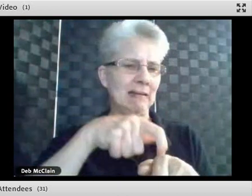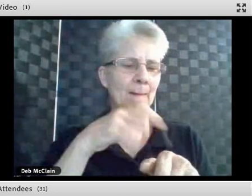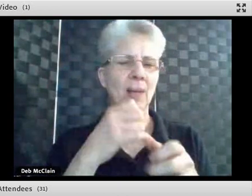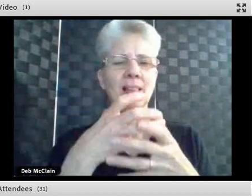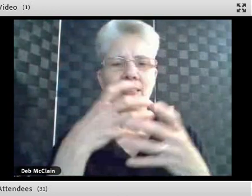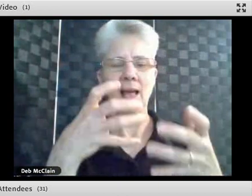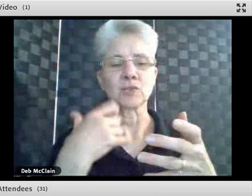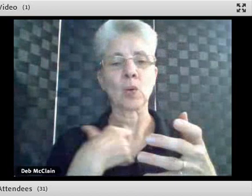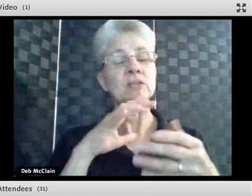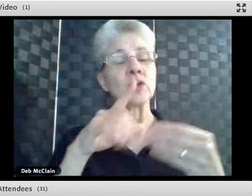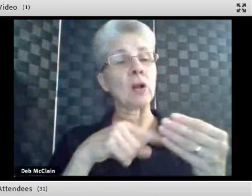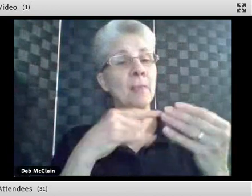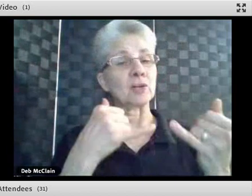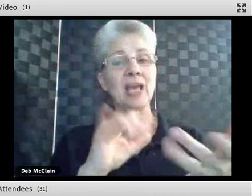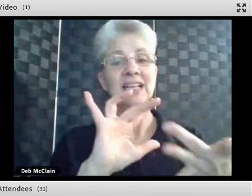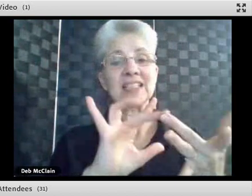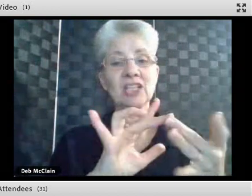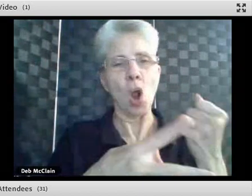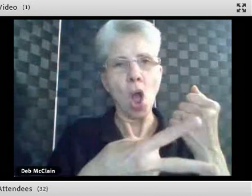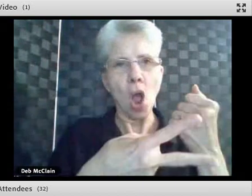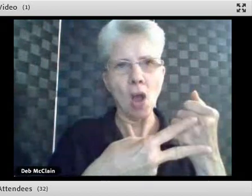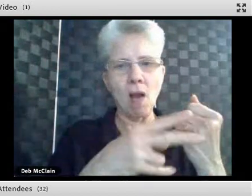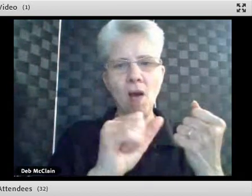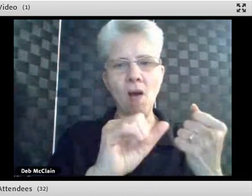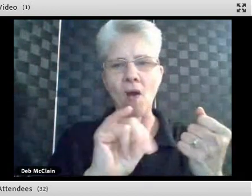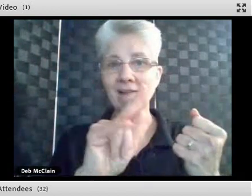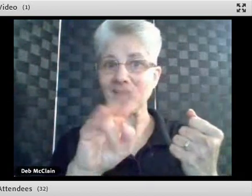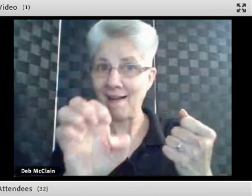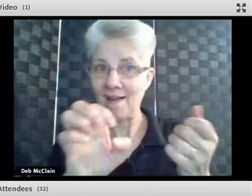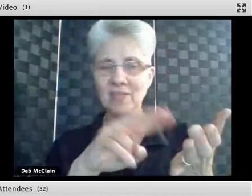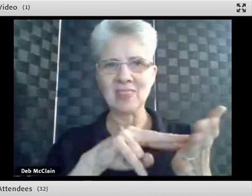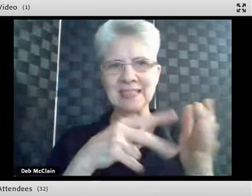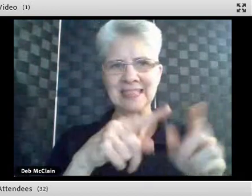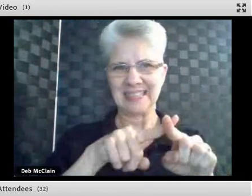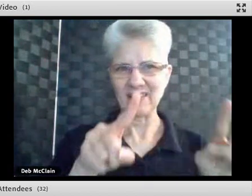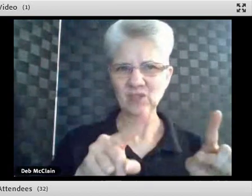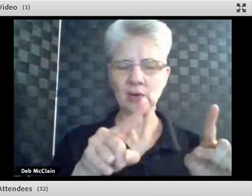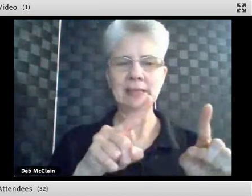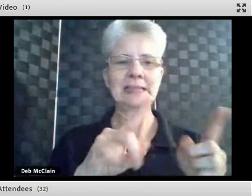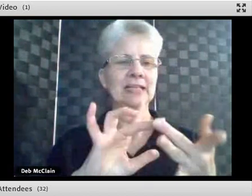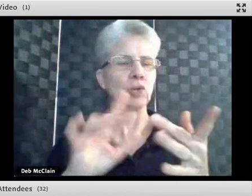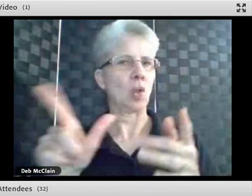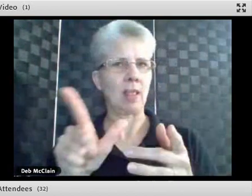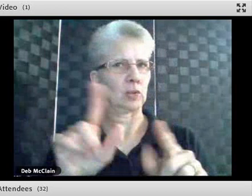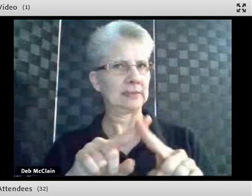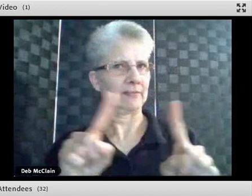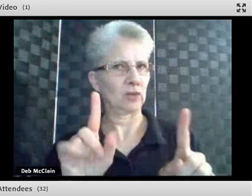we'll be talking about digital archives, which is different than a digital library.